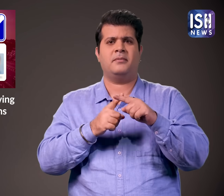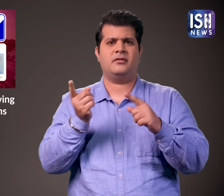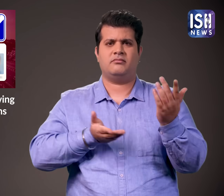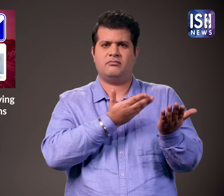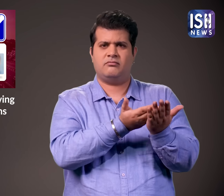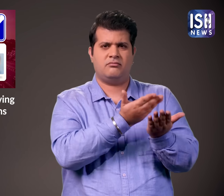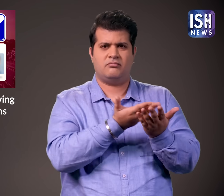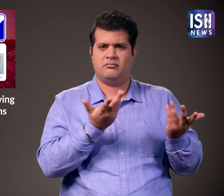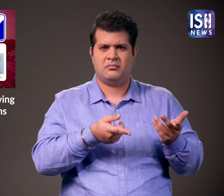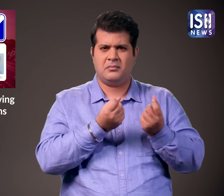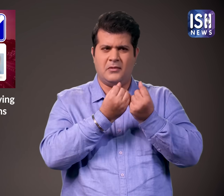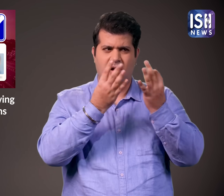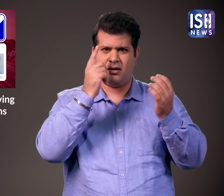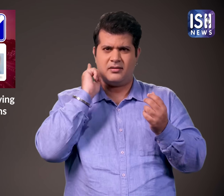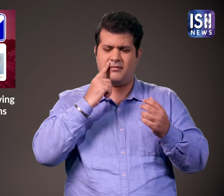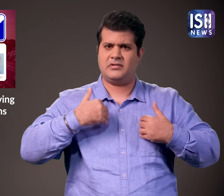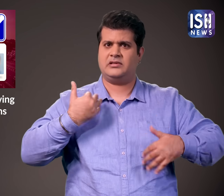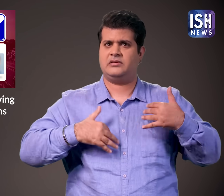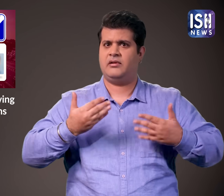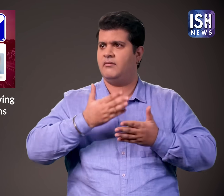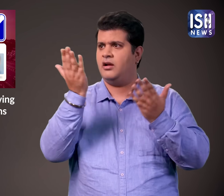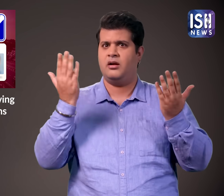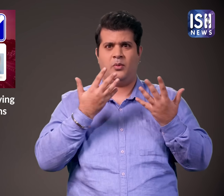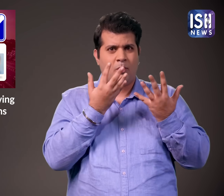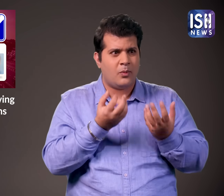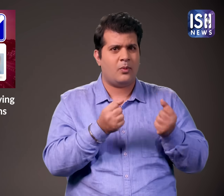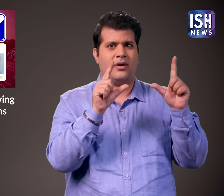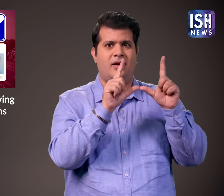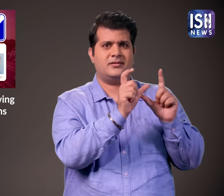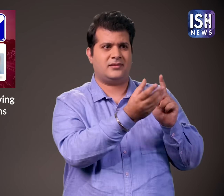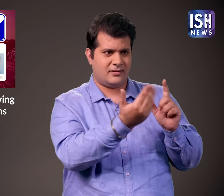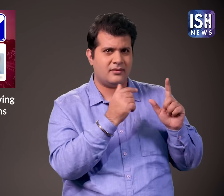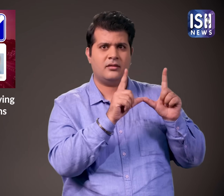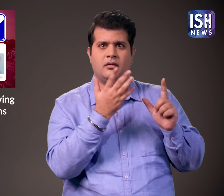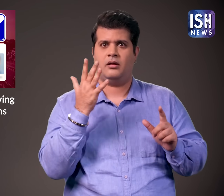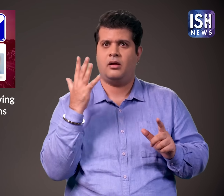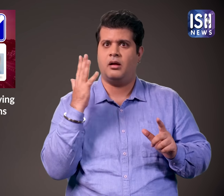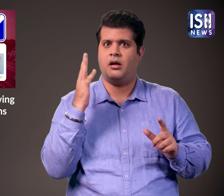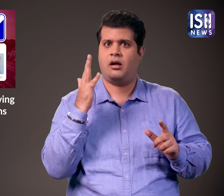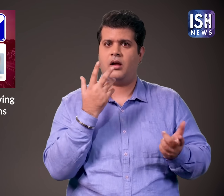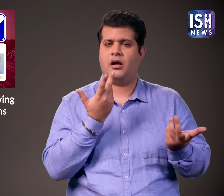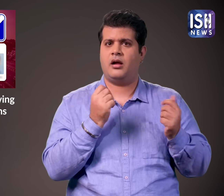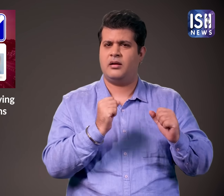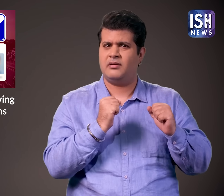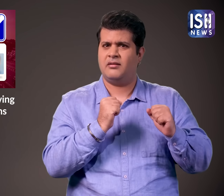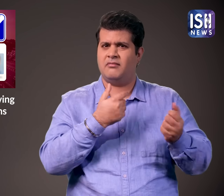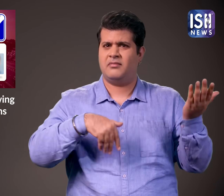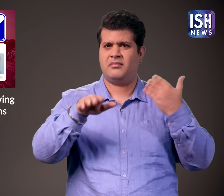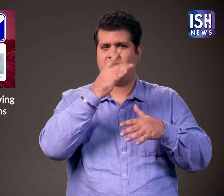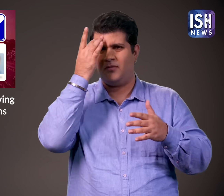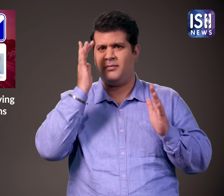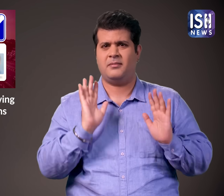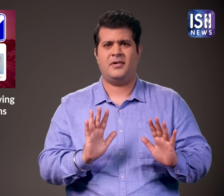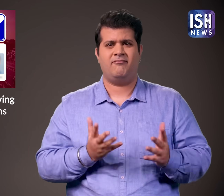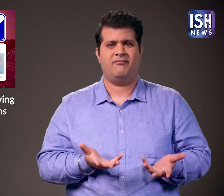He said that he and many other Deaf face a lot of difficulty in getting a driving license.